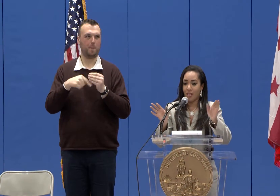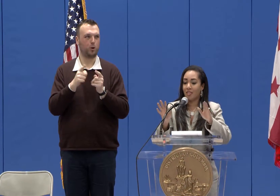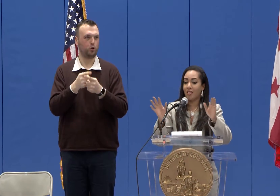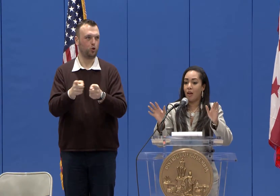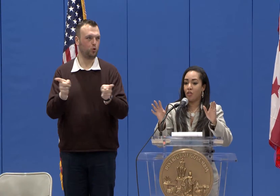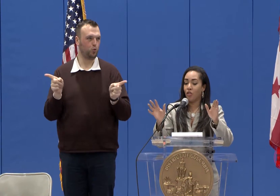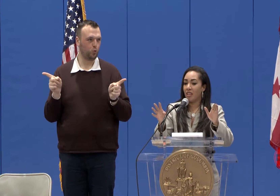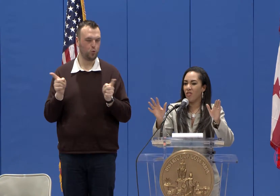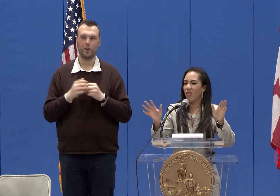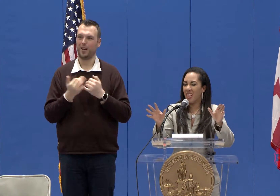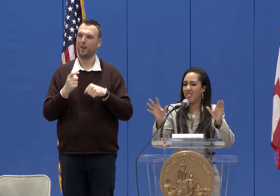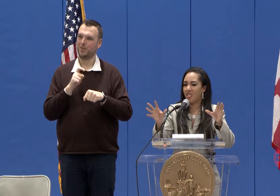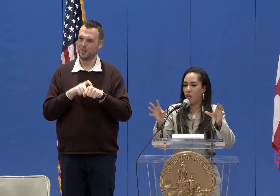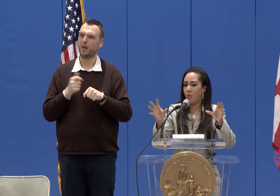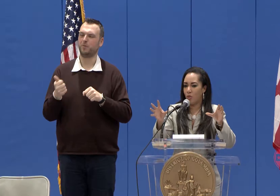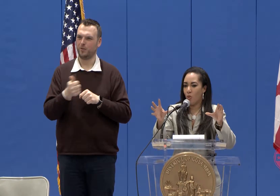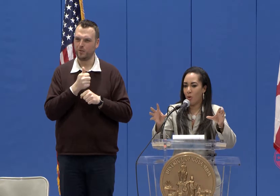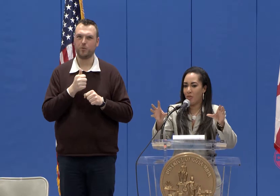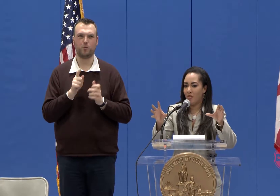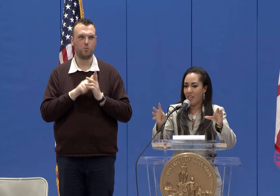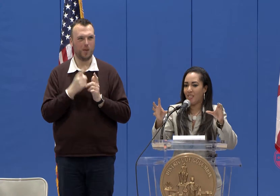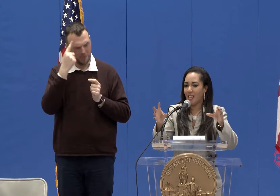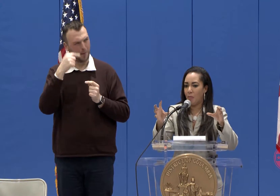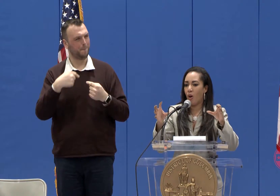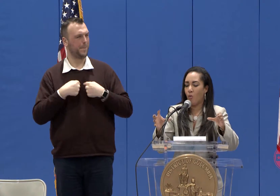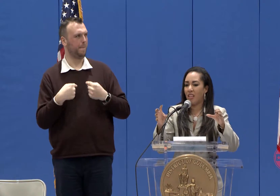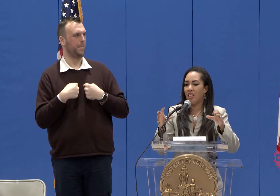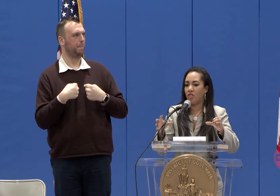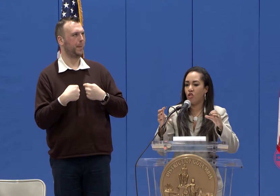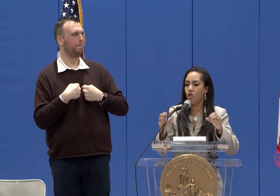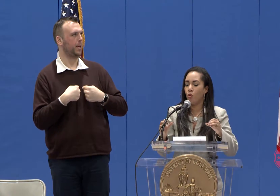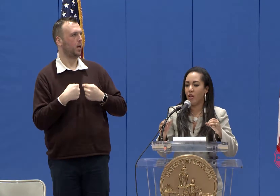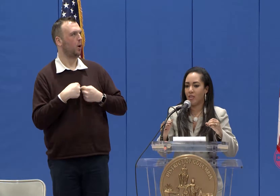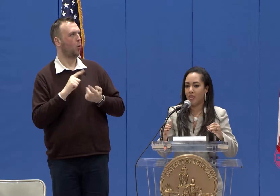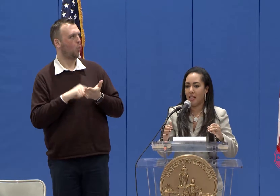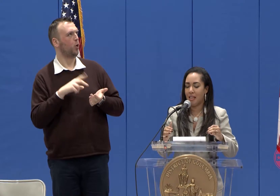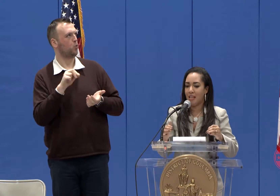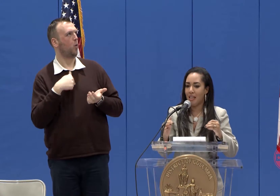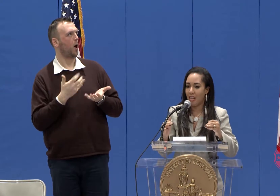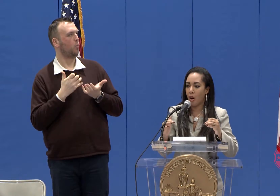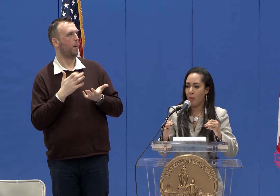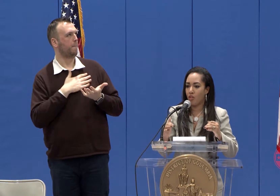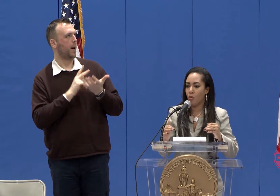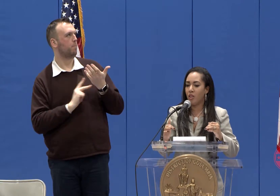THIS IS THE TIME THAT YOU CAN GET REALLY SELF ABSORBED AND THINK ABOUT WHAT IT IS THAT YOU WANT TO SEE IN OUR BUDGET.